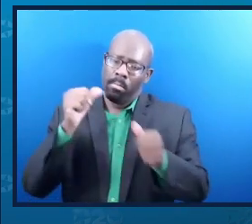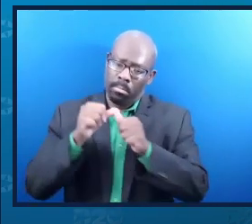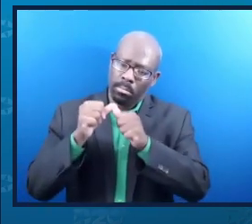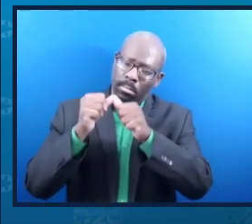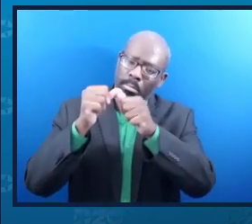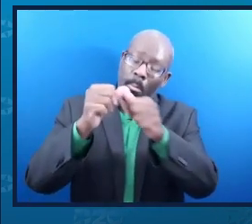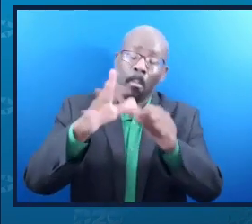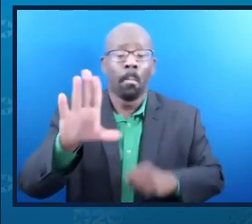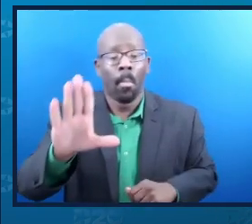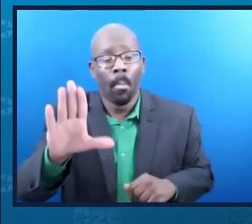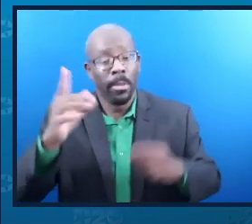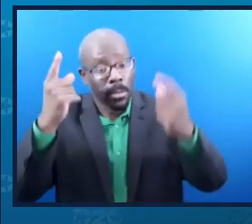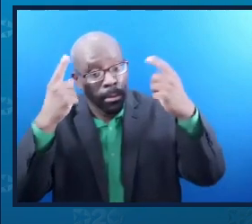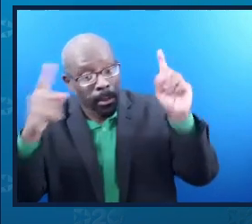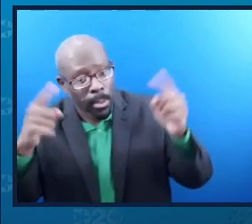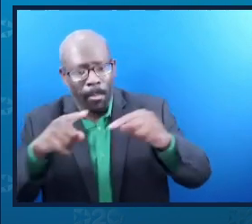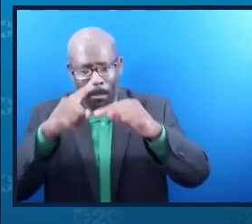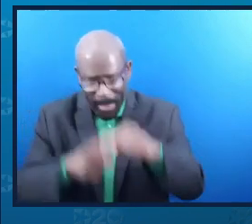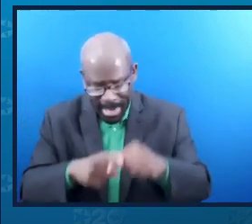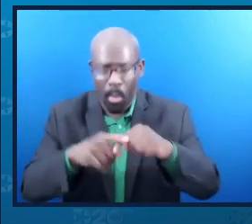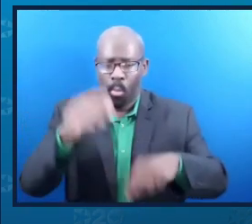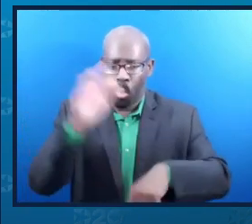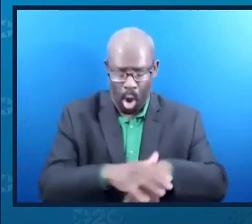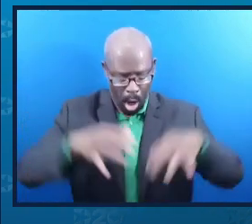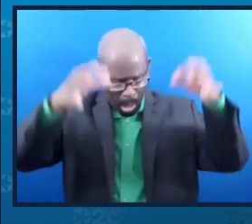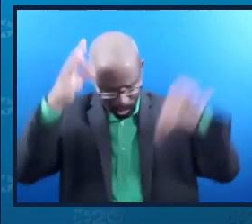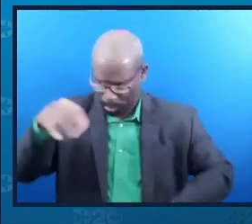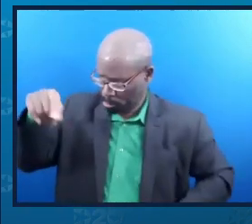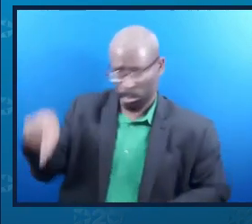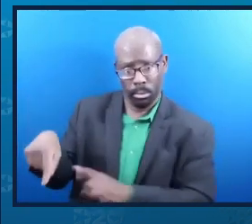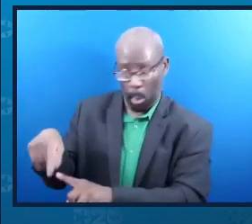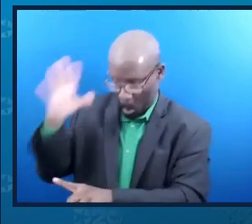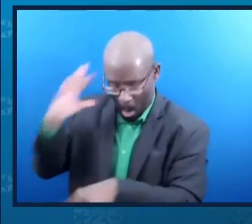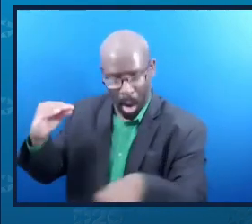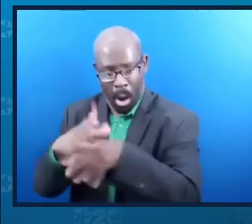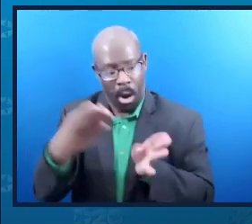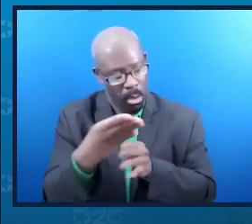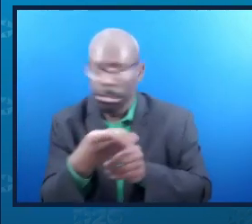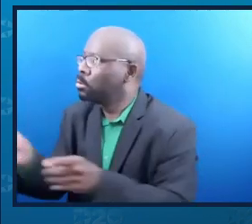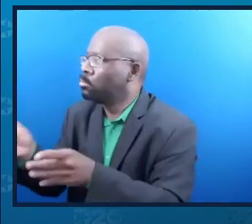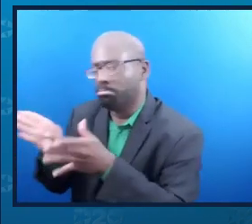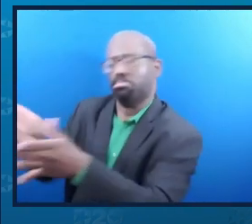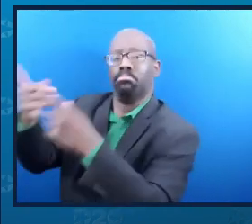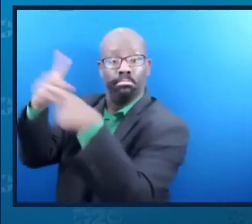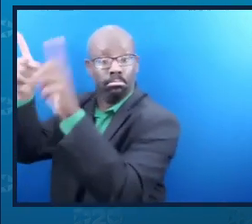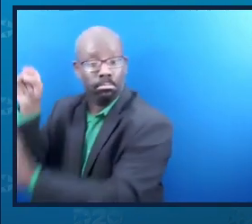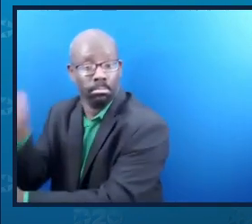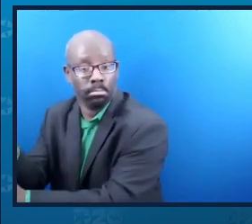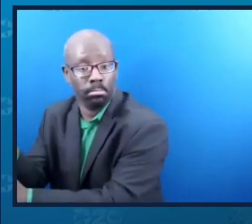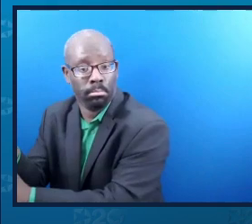ENTIRELY ON THE OUTCOME OF THIS ELECTION.